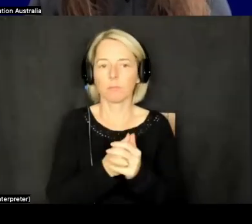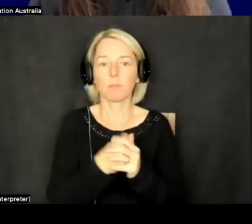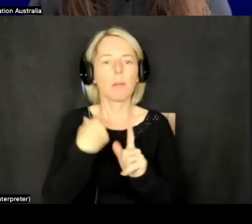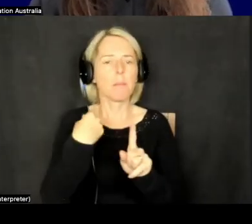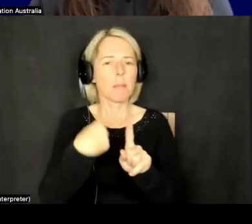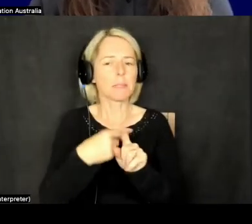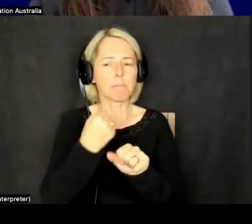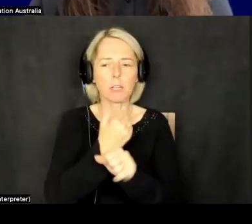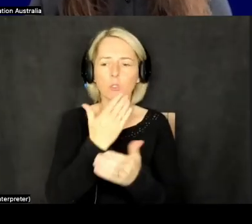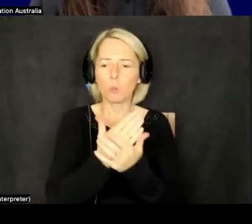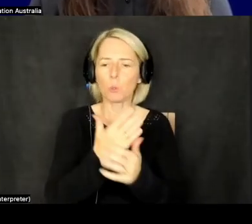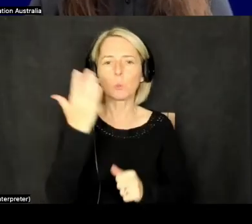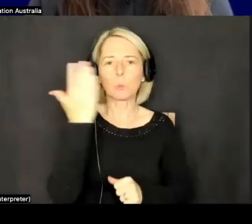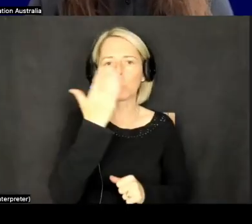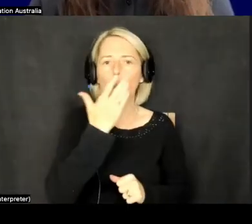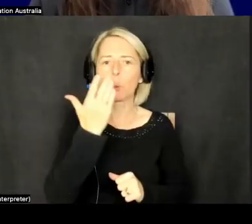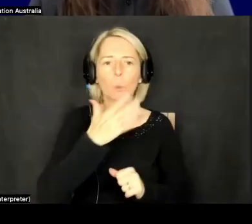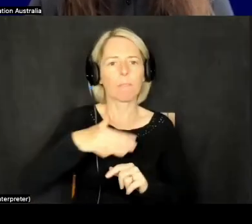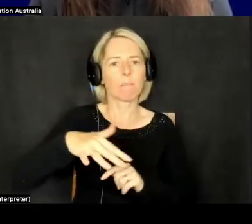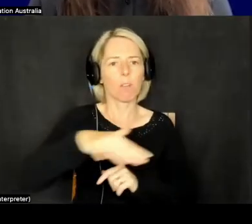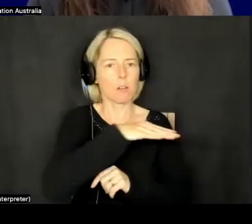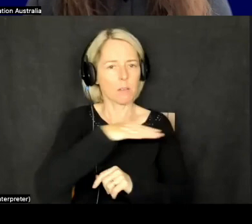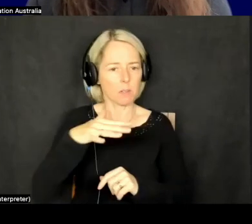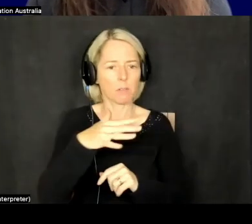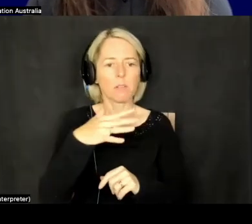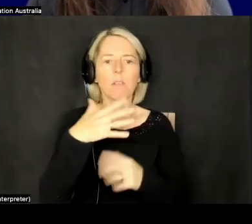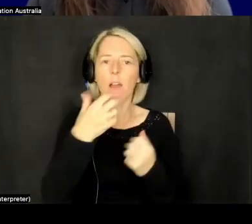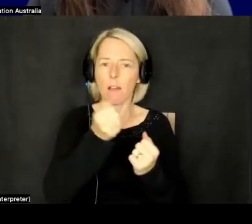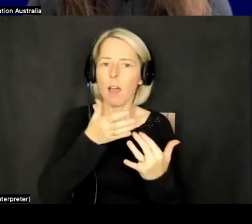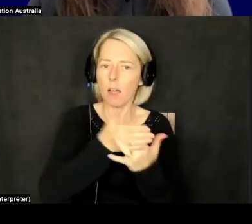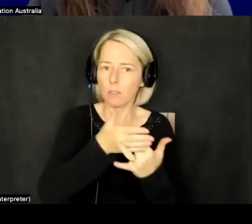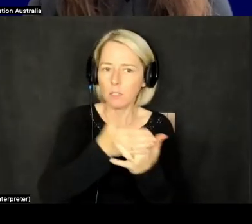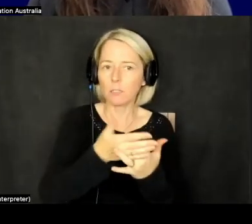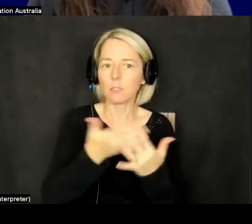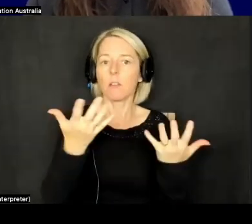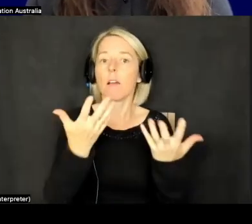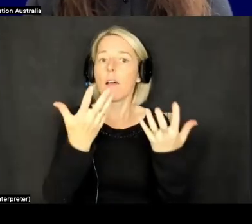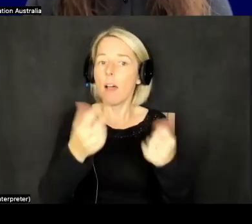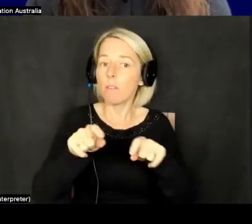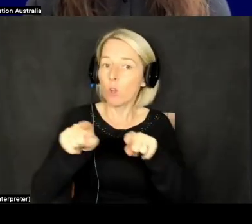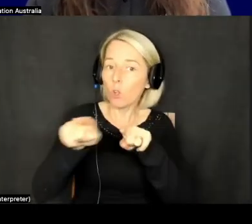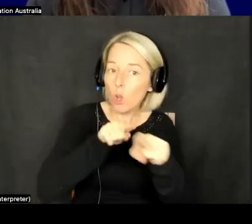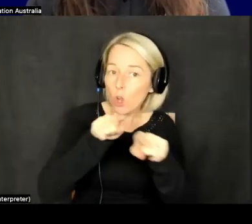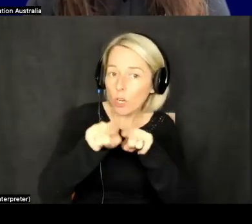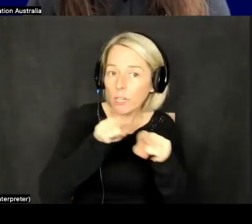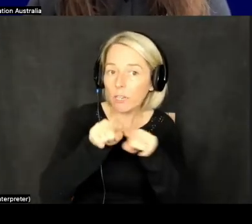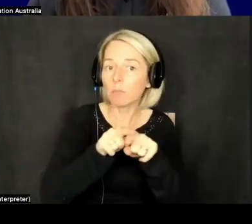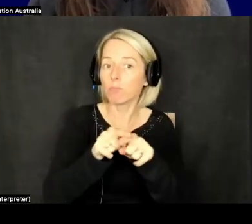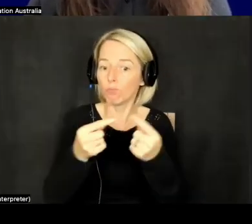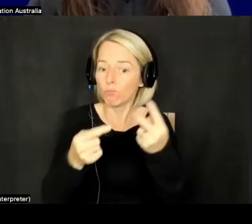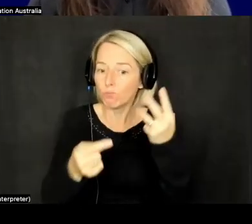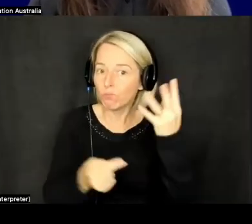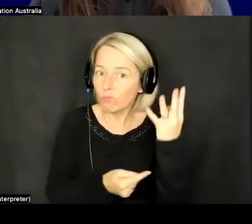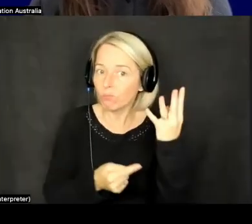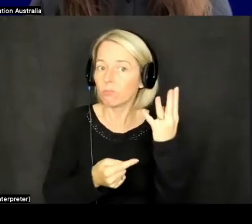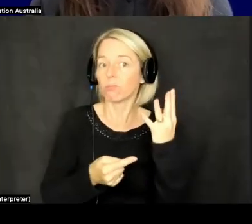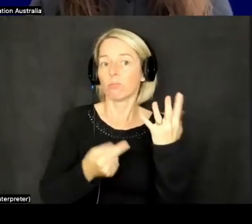but also to learning materials and that might involve adjusting the curriculum, actually